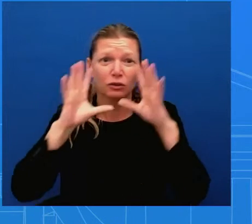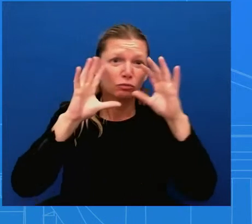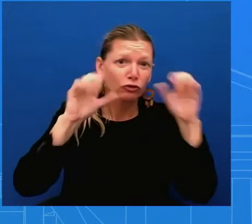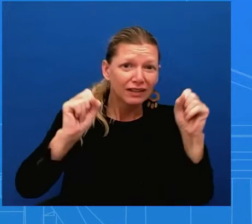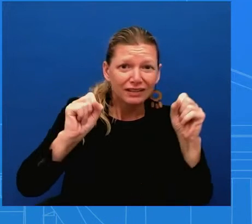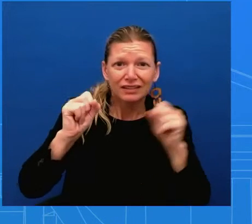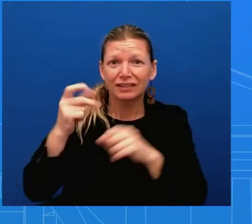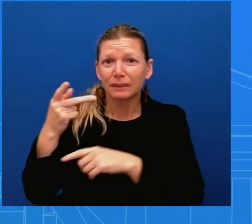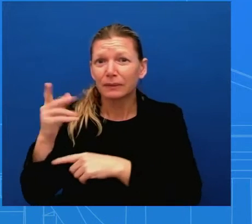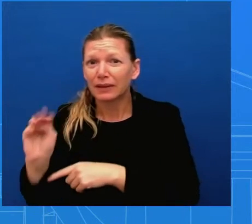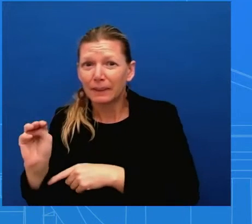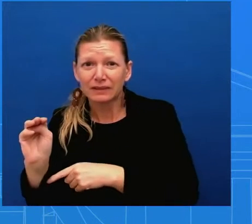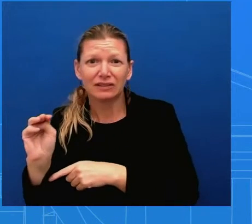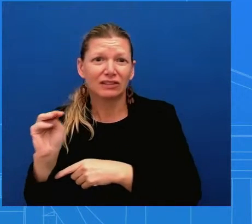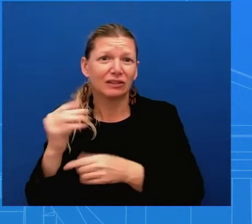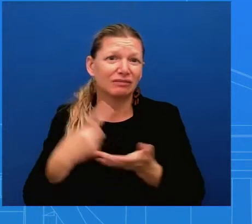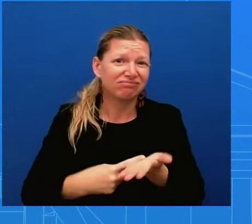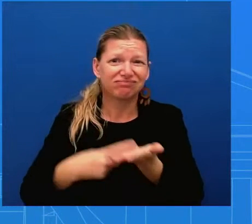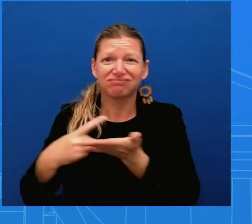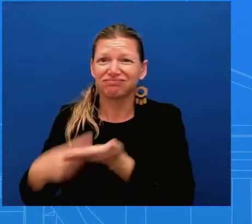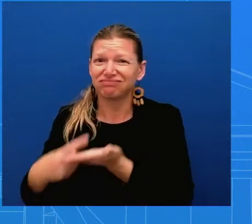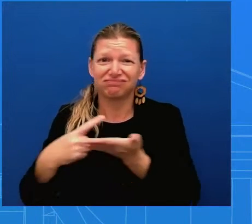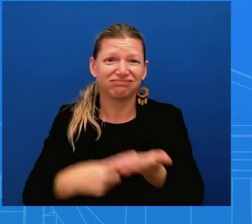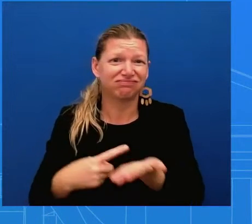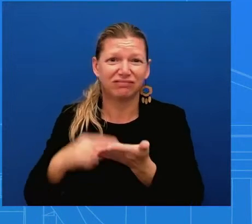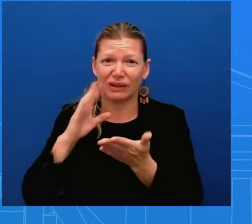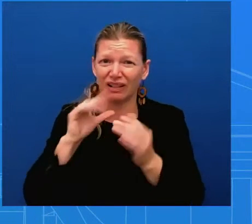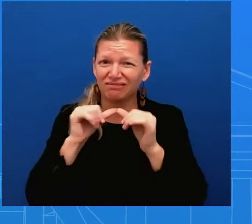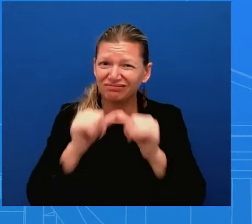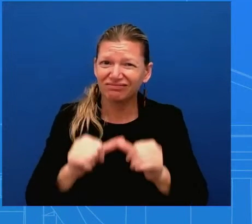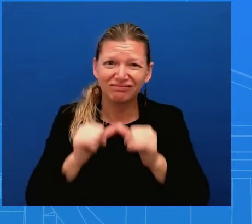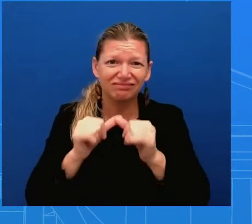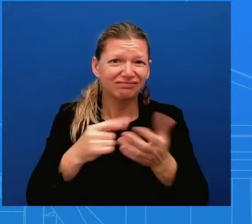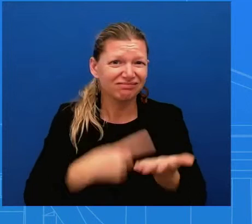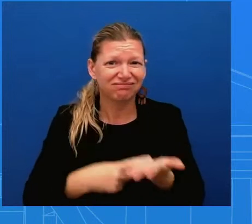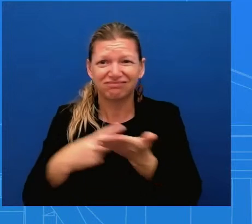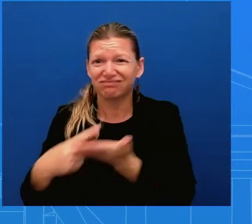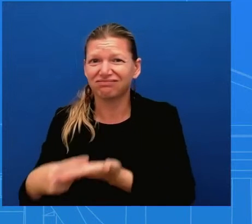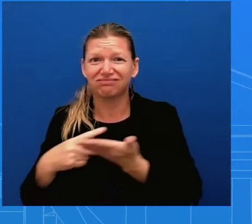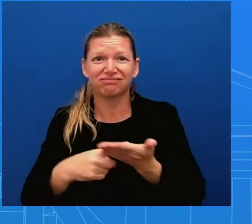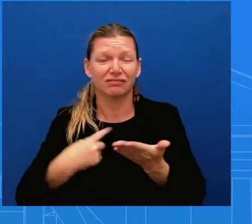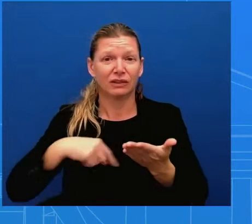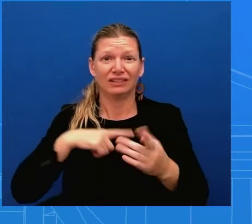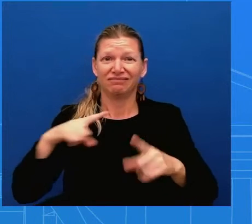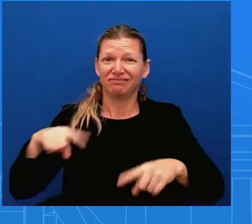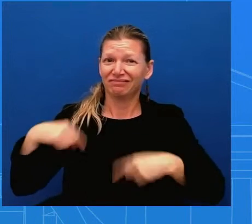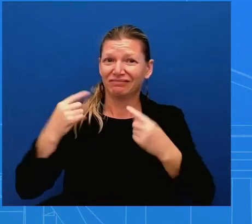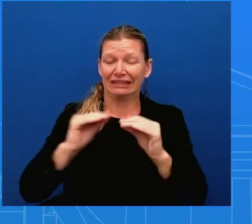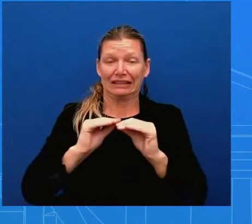and we've also been clear that we're here to actually offer constructive ideas for how to proceed with this